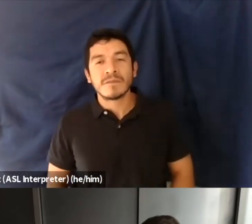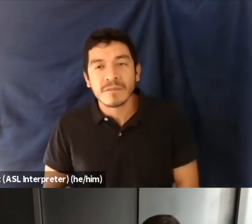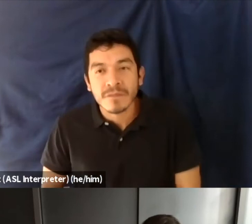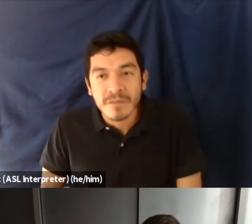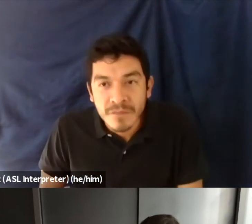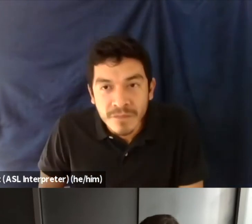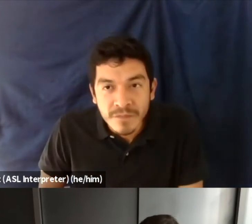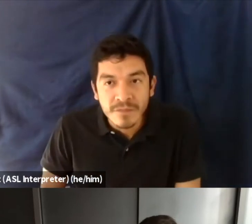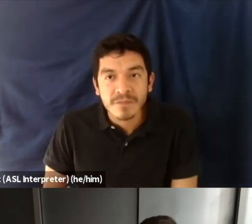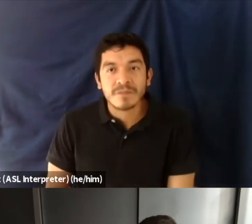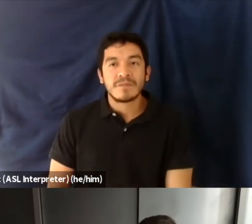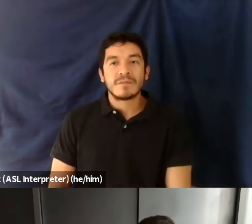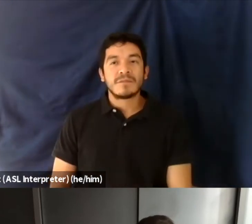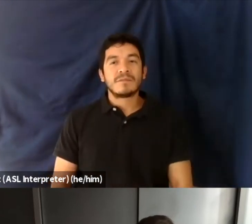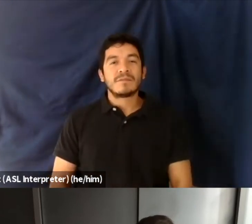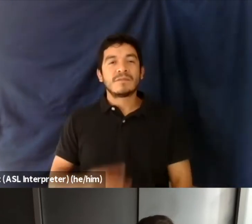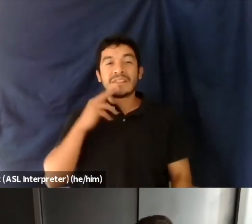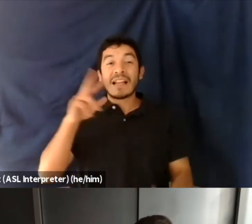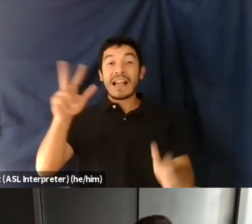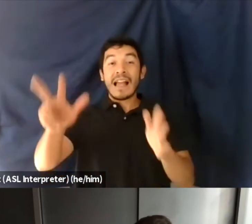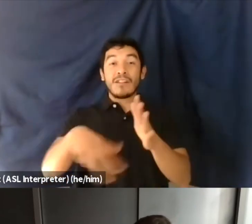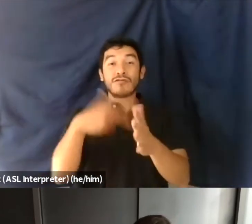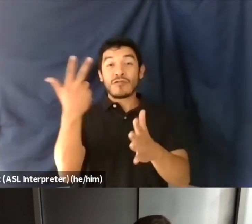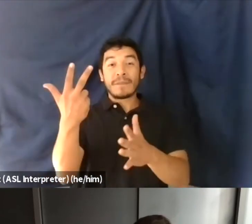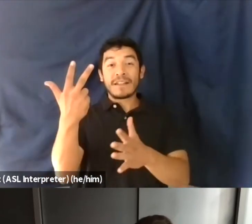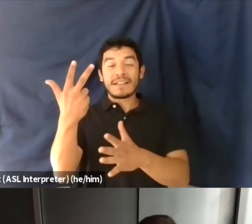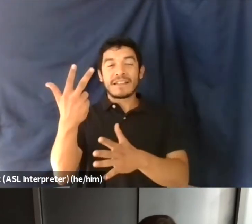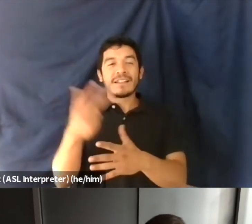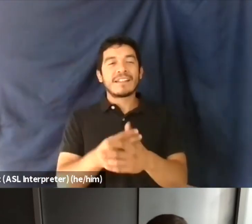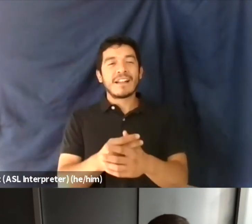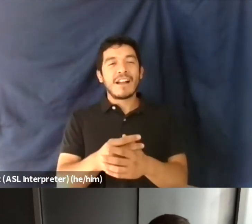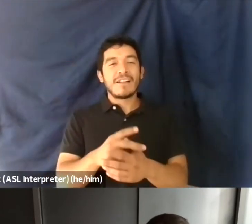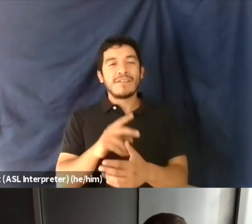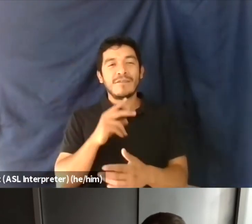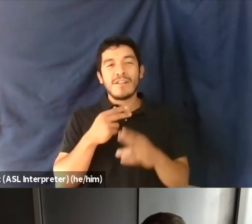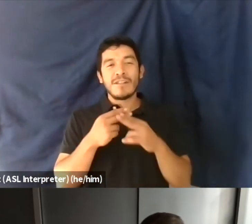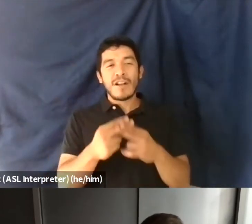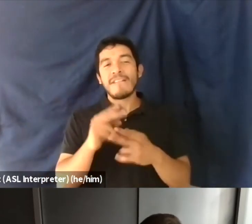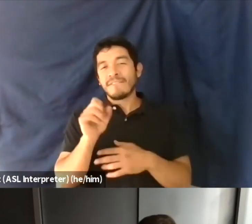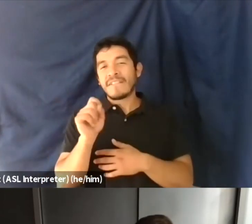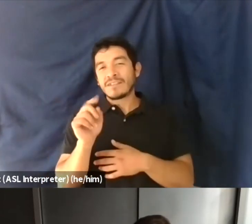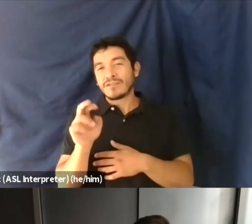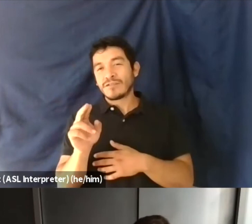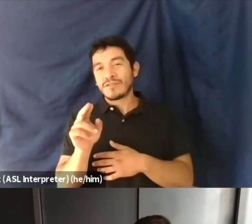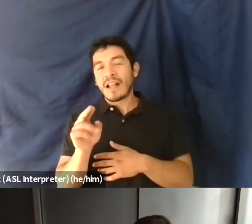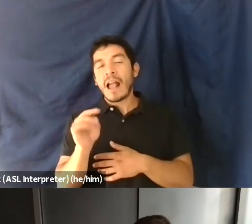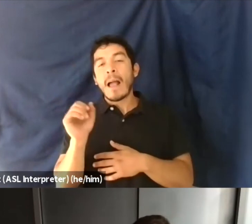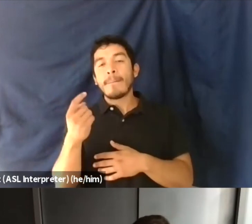A triptych. A triptych, right? It's all the Vestal and Max is directly implicated